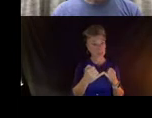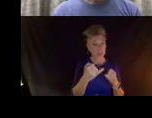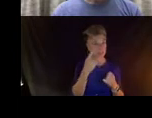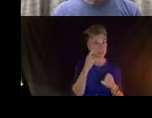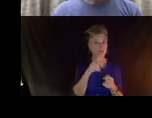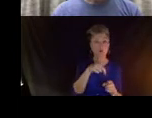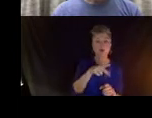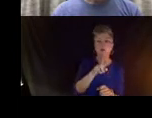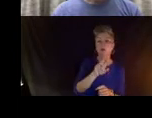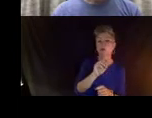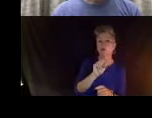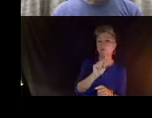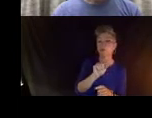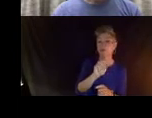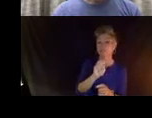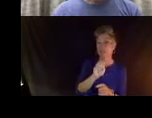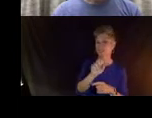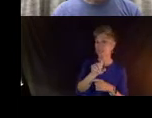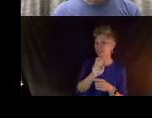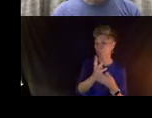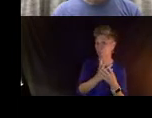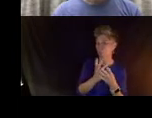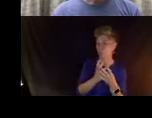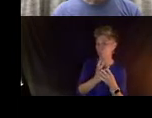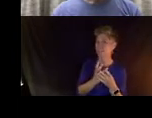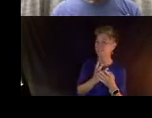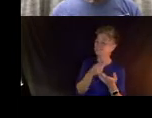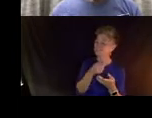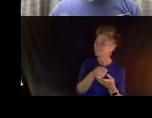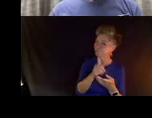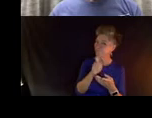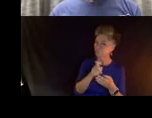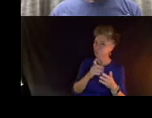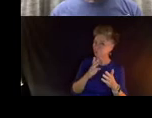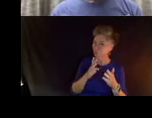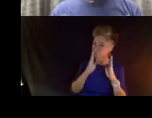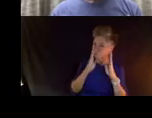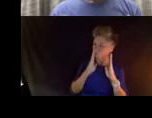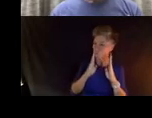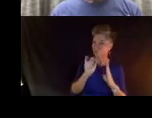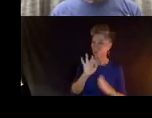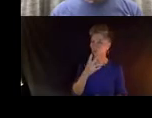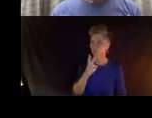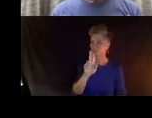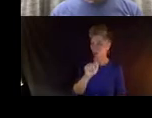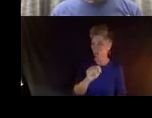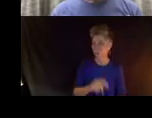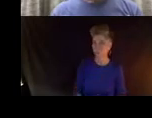is kind of caveated once a person is on HRT. Breast care, or I'm sorry, breast cancer, lung cancer,